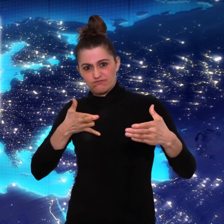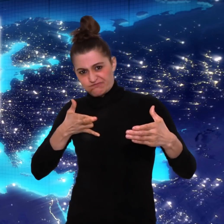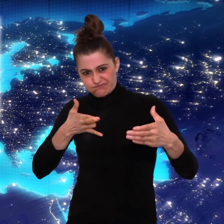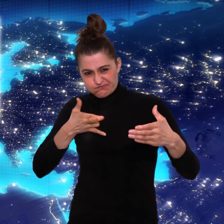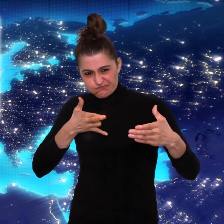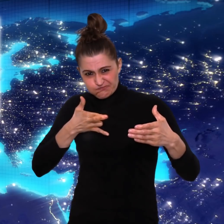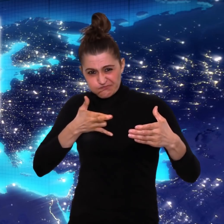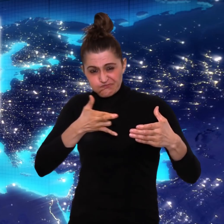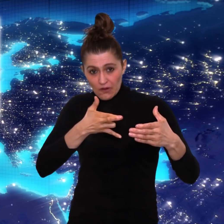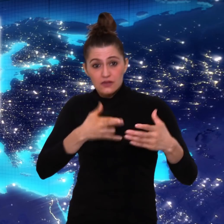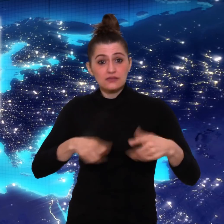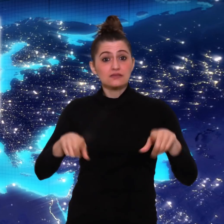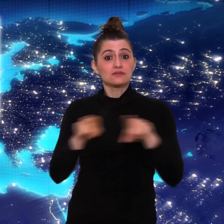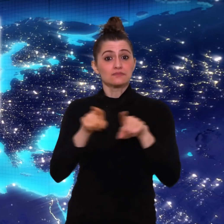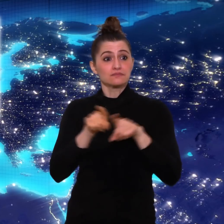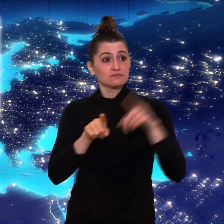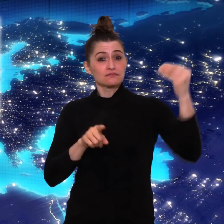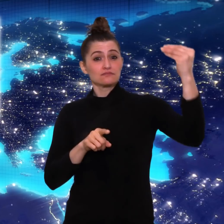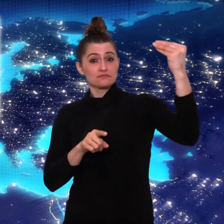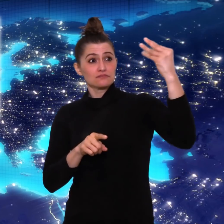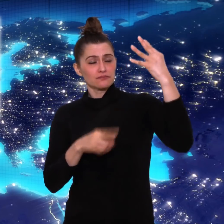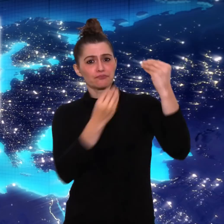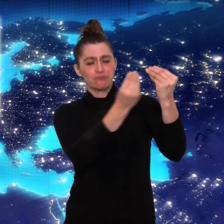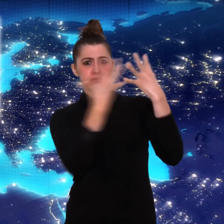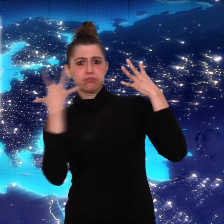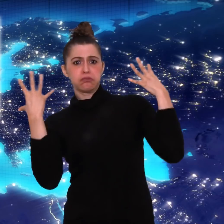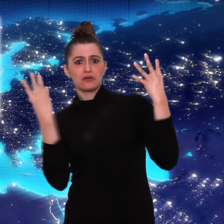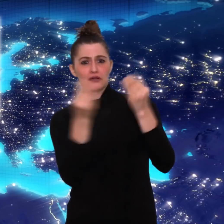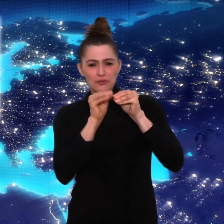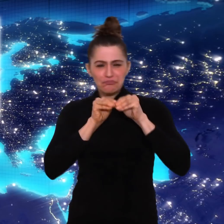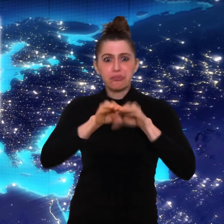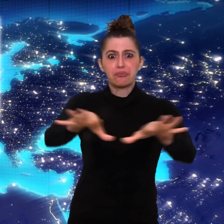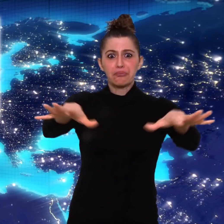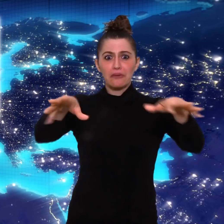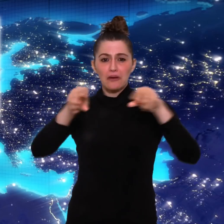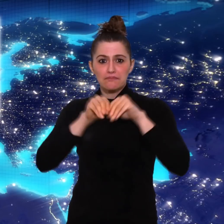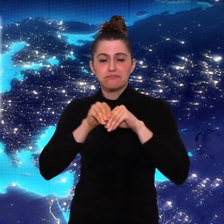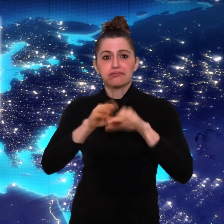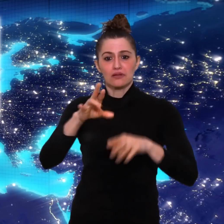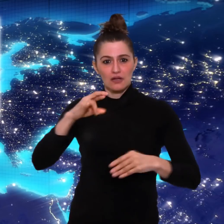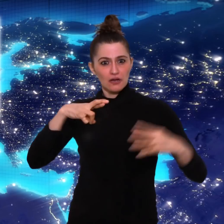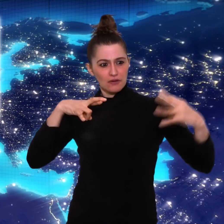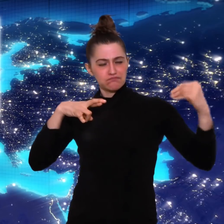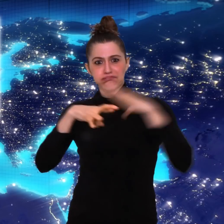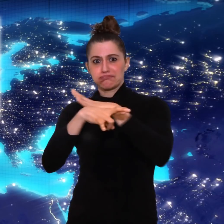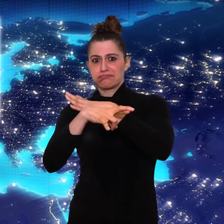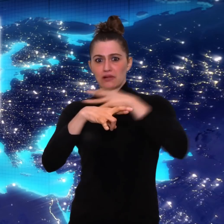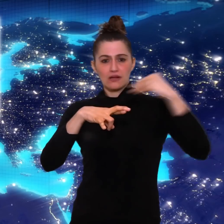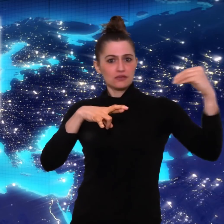Scheduled to arrive at Mercury in